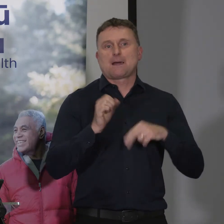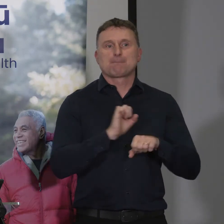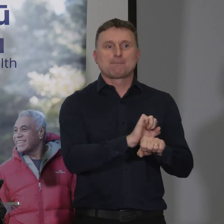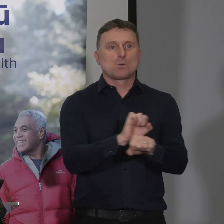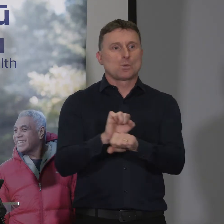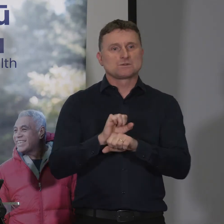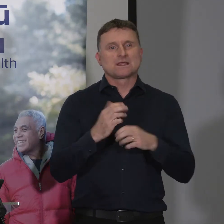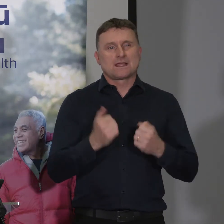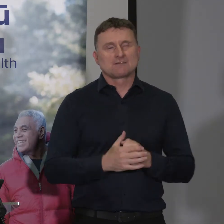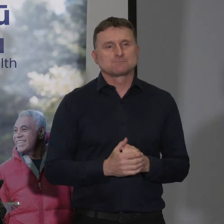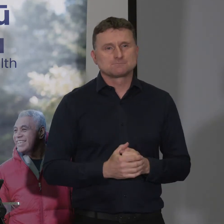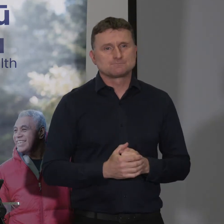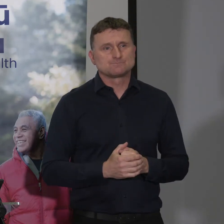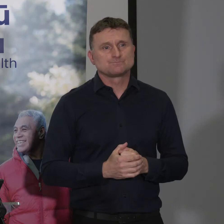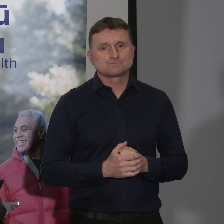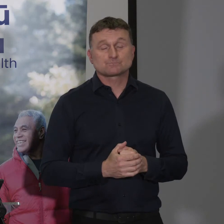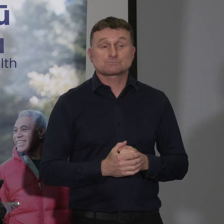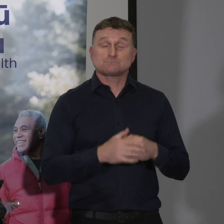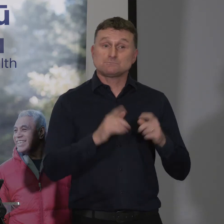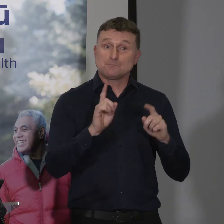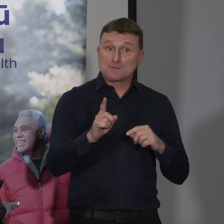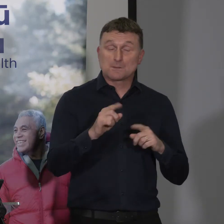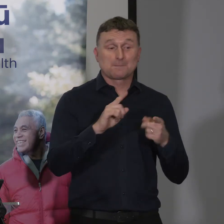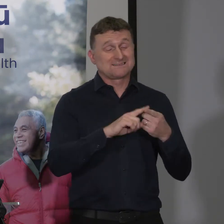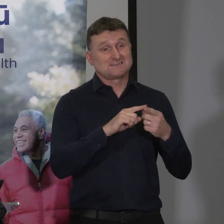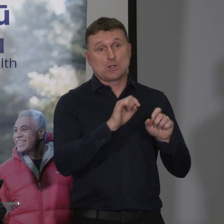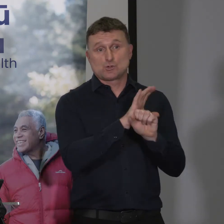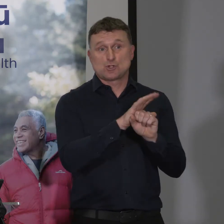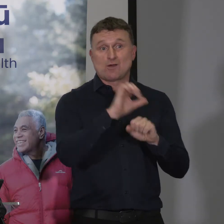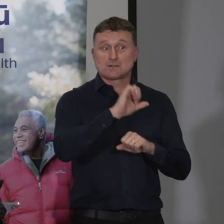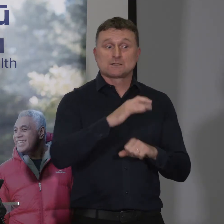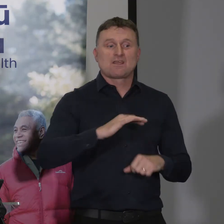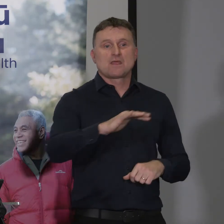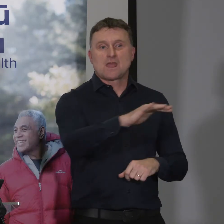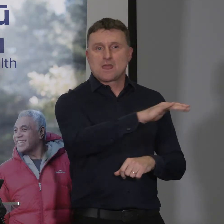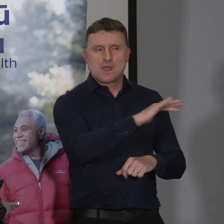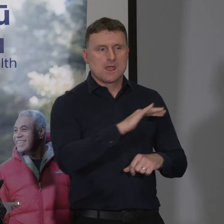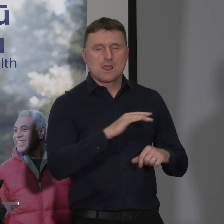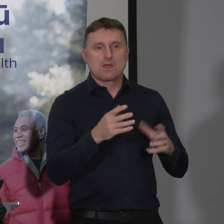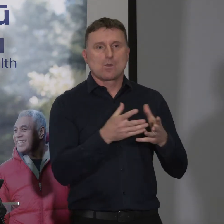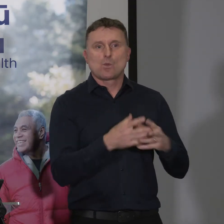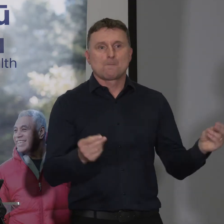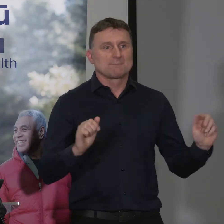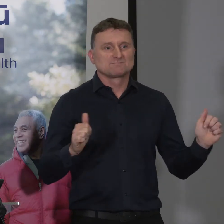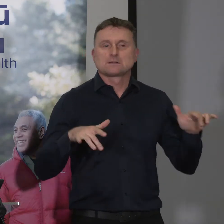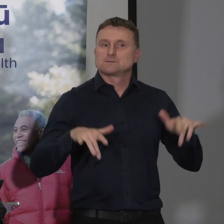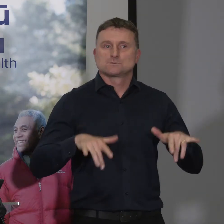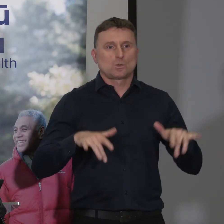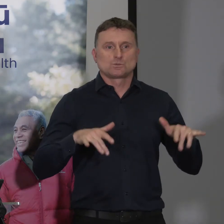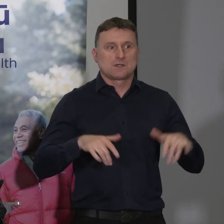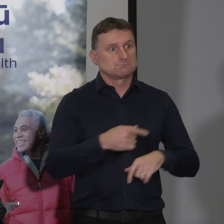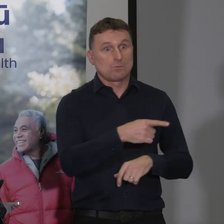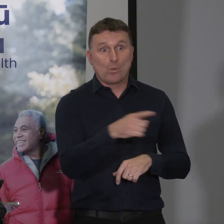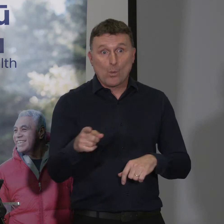recent increase in cases